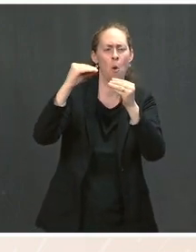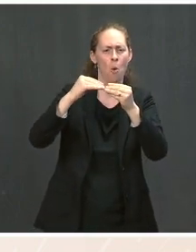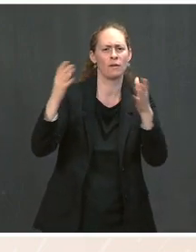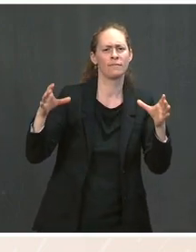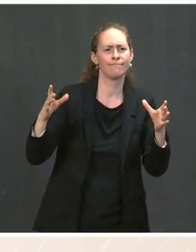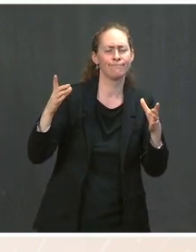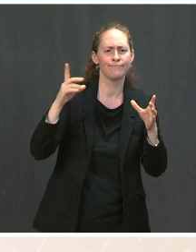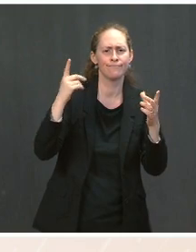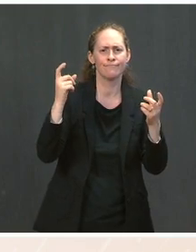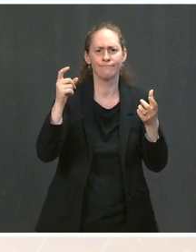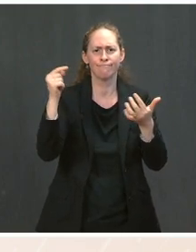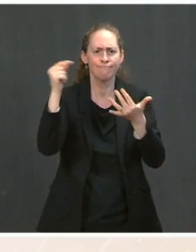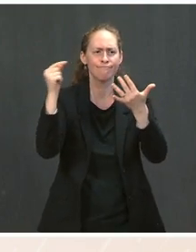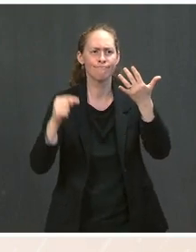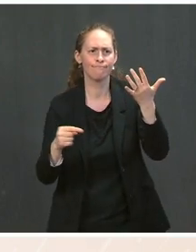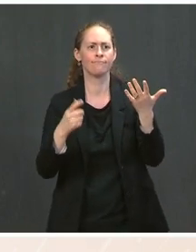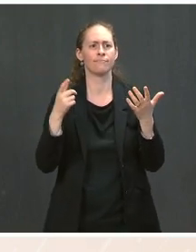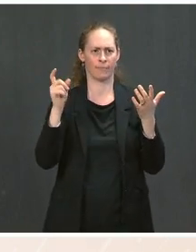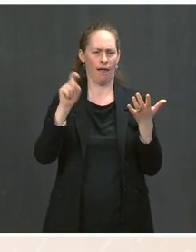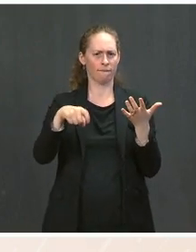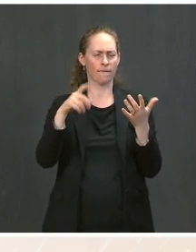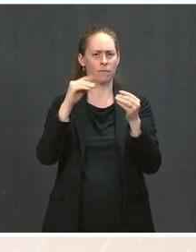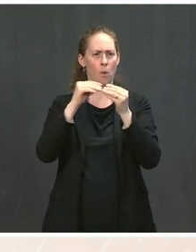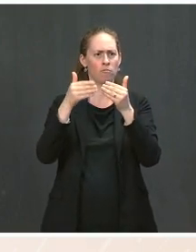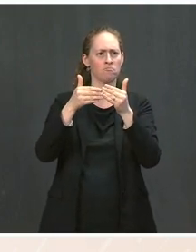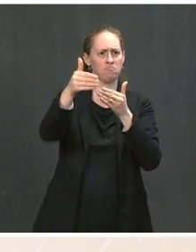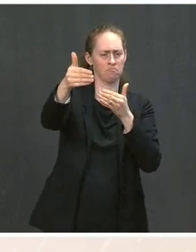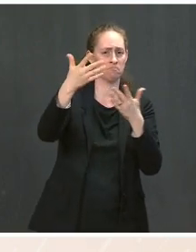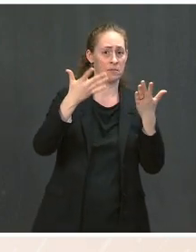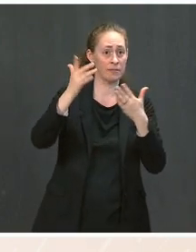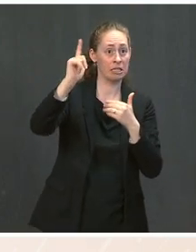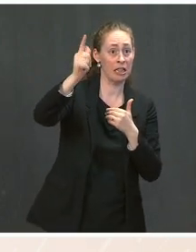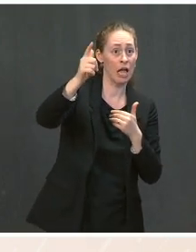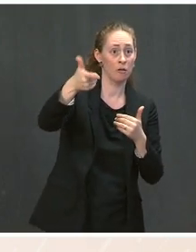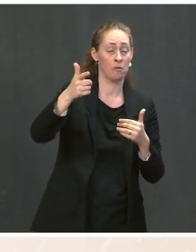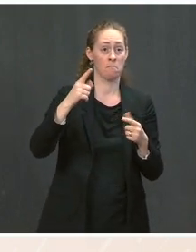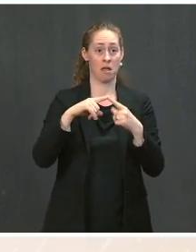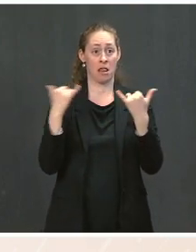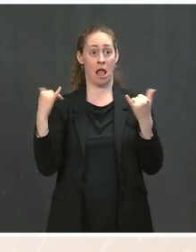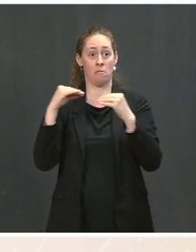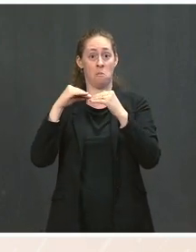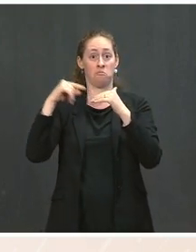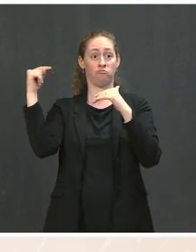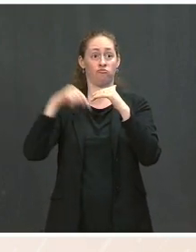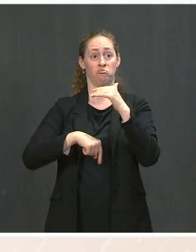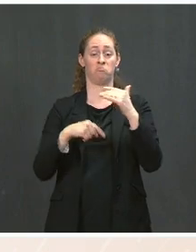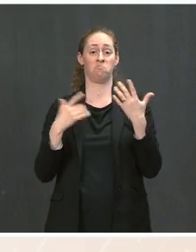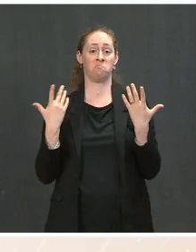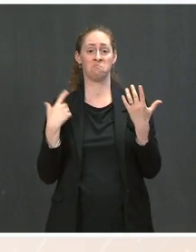And it doesn't mean that we won't have more. But I don't have any more detail to project to you about any considerations